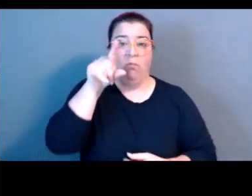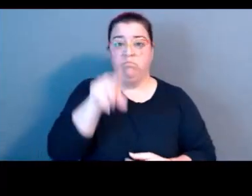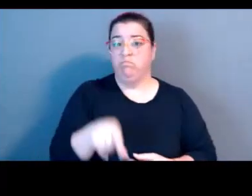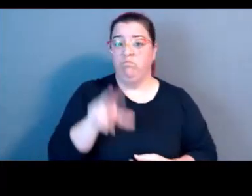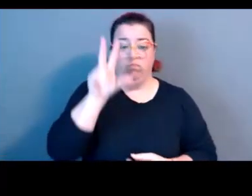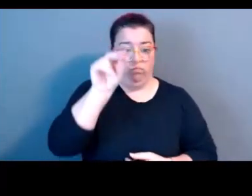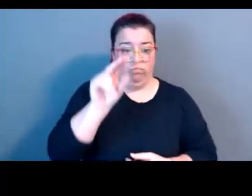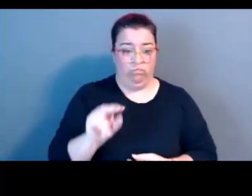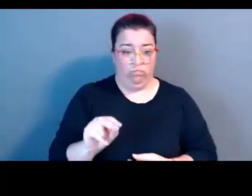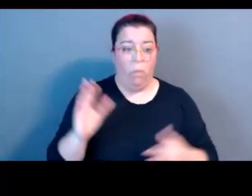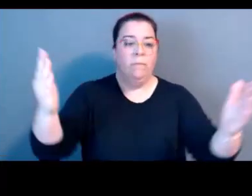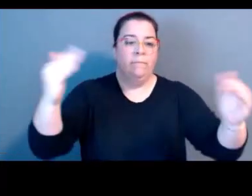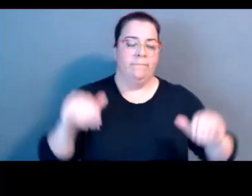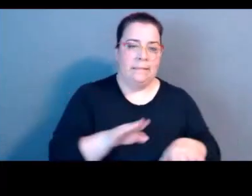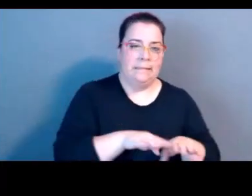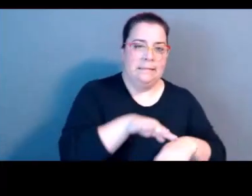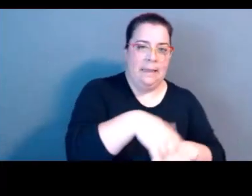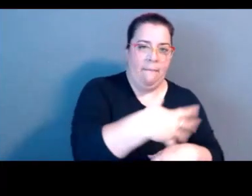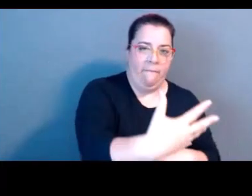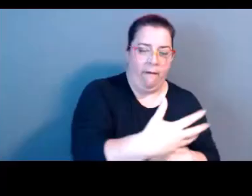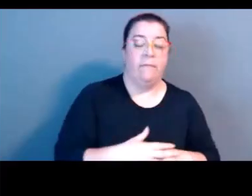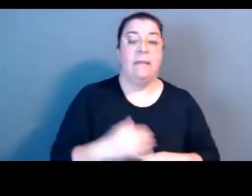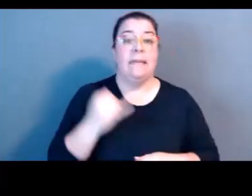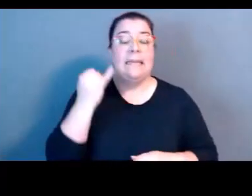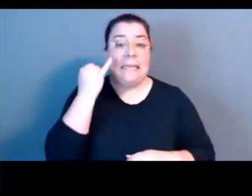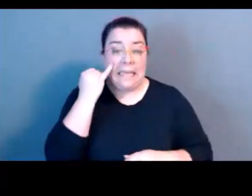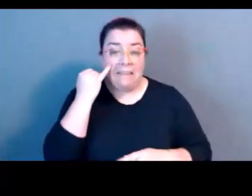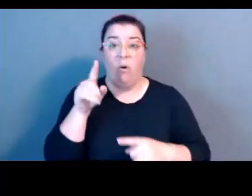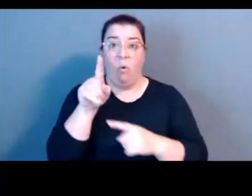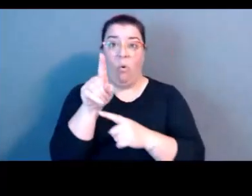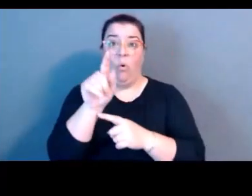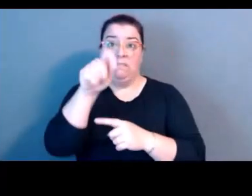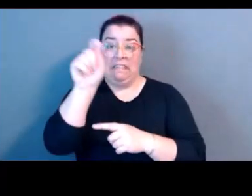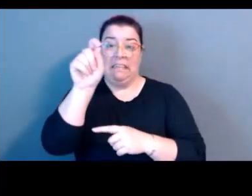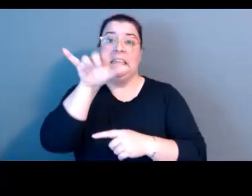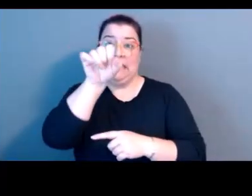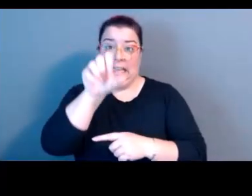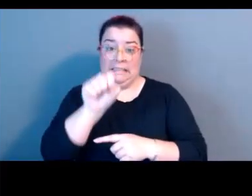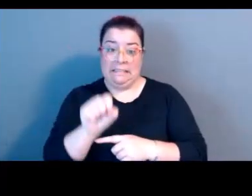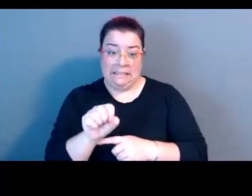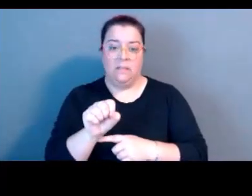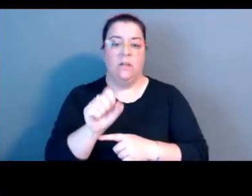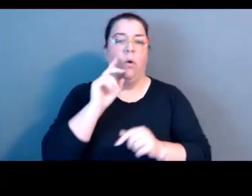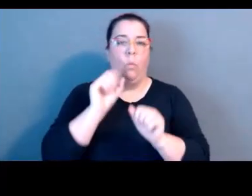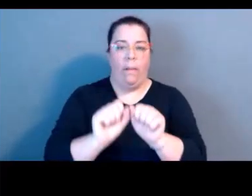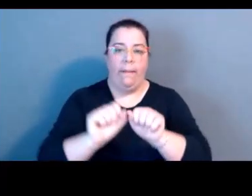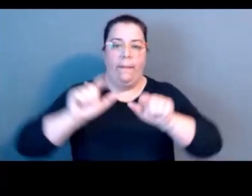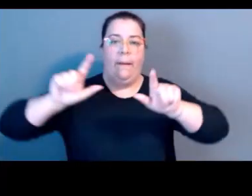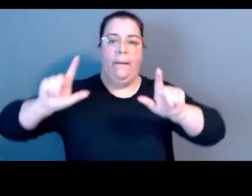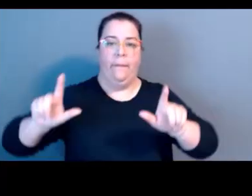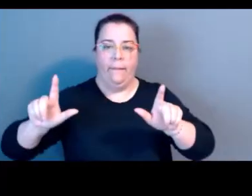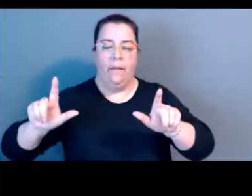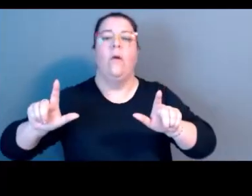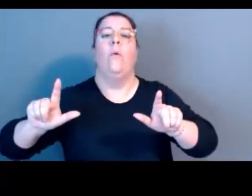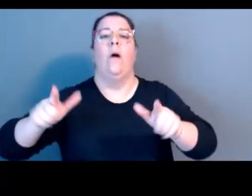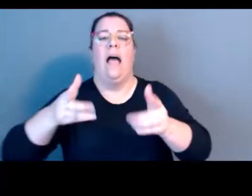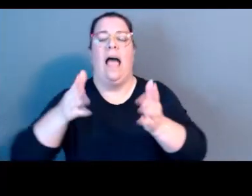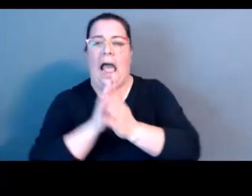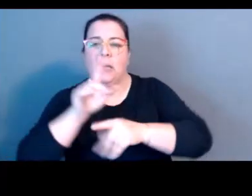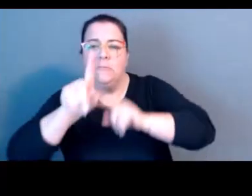If you answer Yes to these questions, text boxes will appear and you'll be asked to provide additional information.